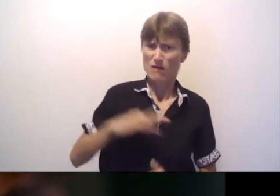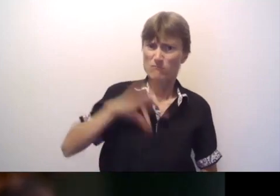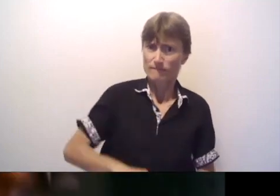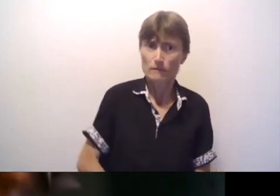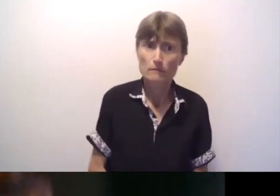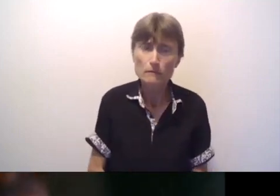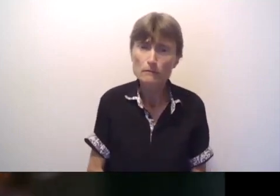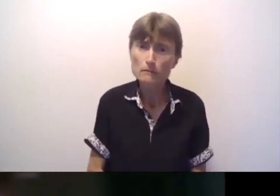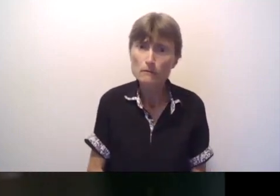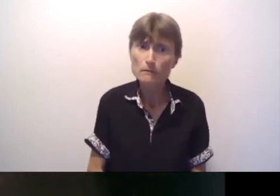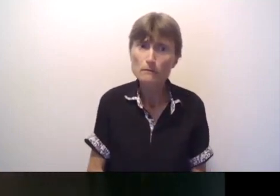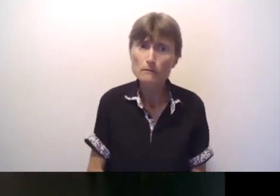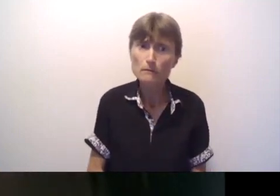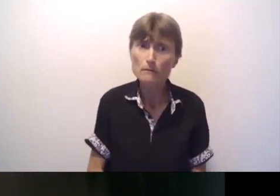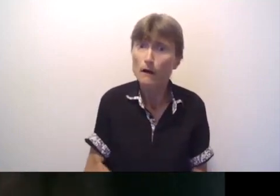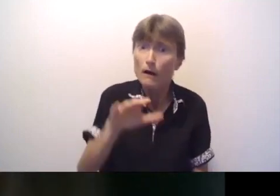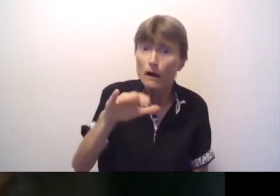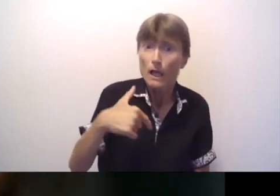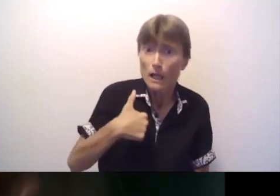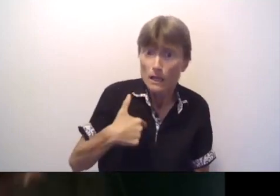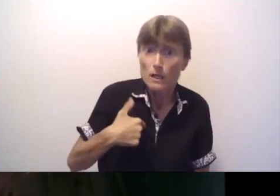because i've been ripped off so fucking much